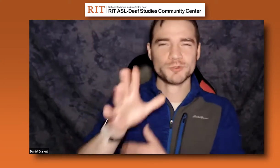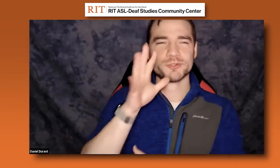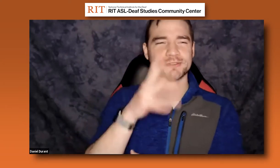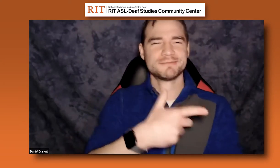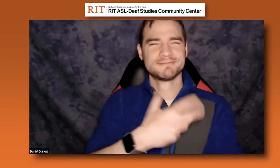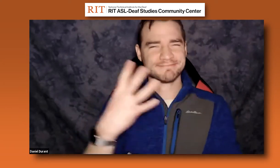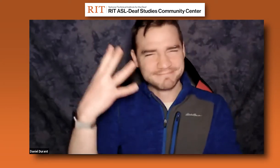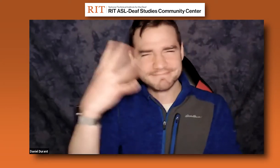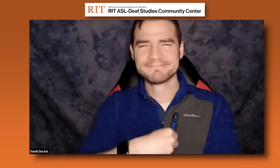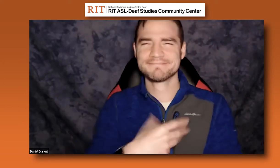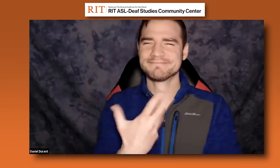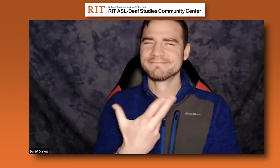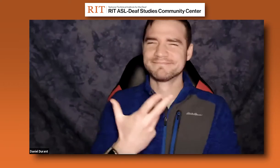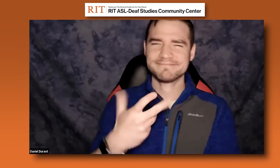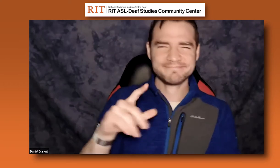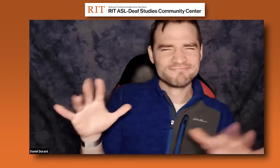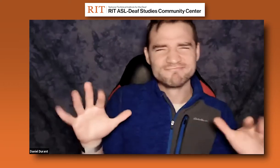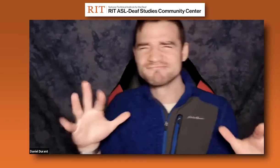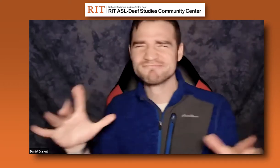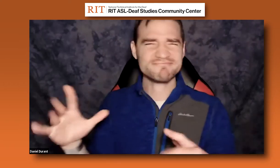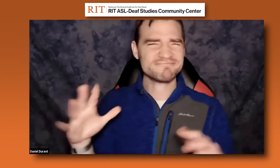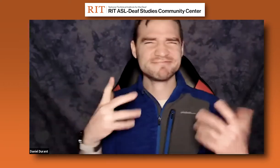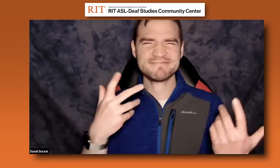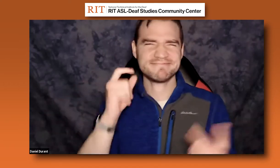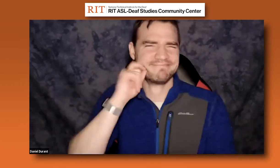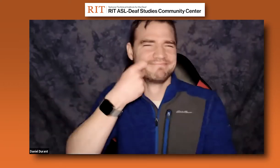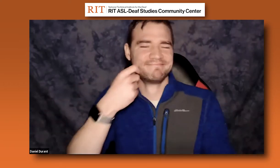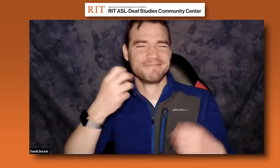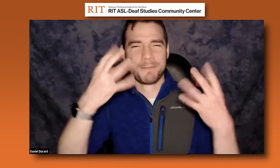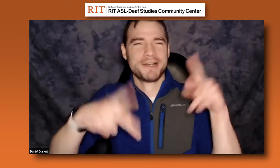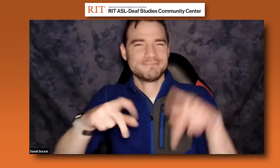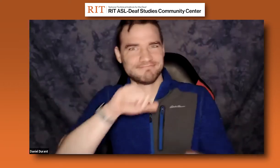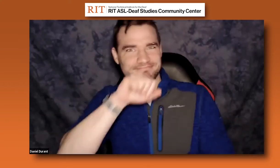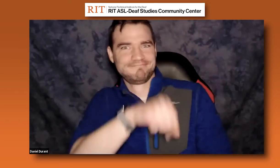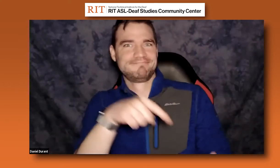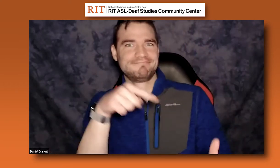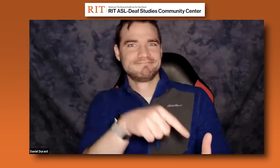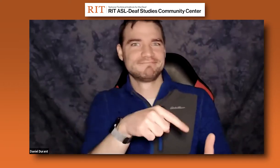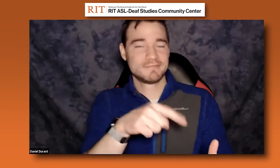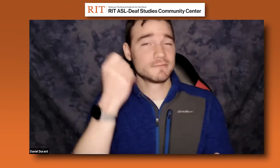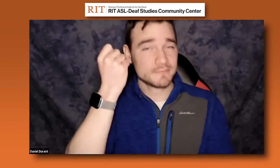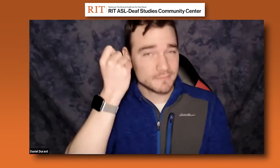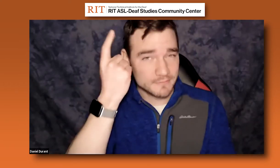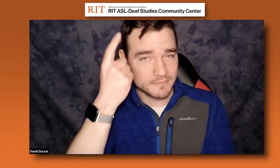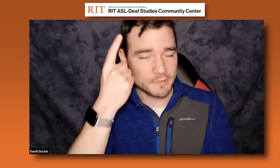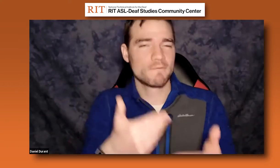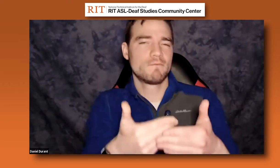The time I was born, my mom was beautiful, active, a lot of people just really adored her,